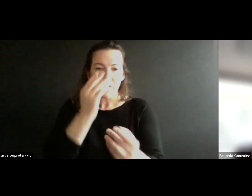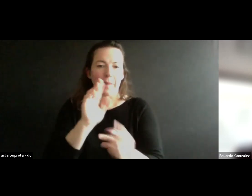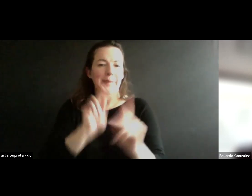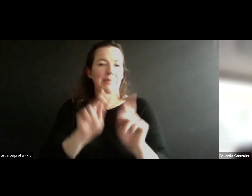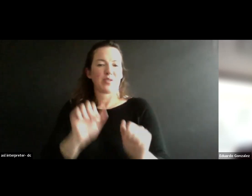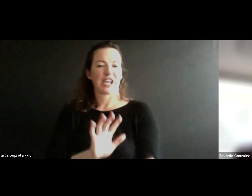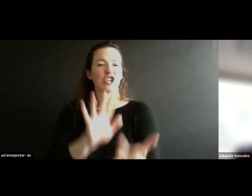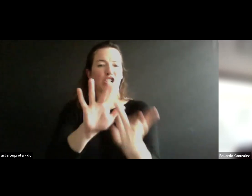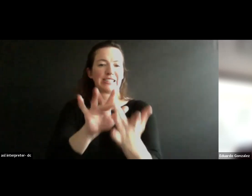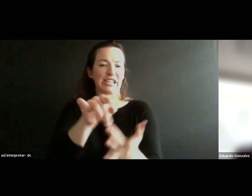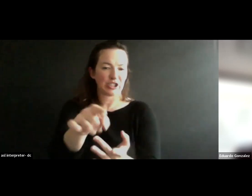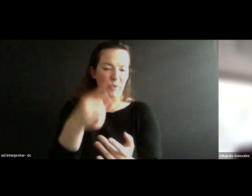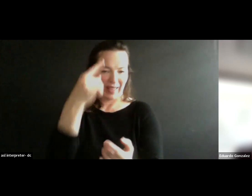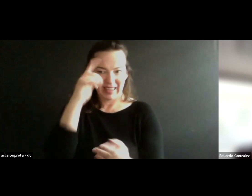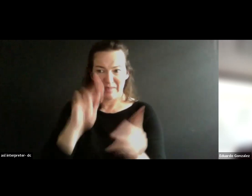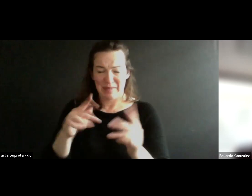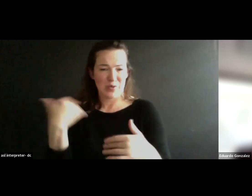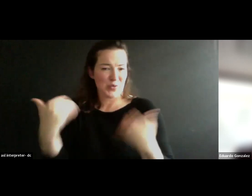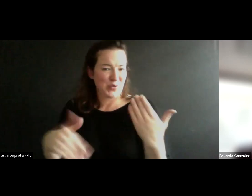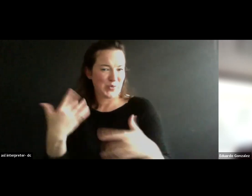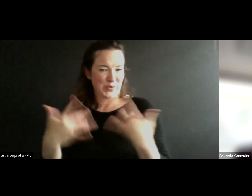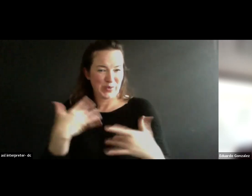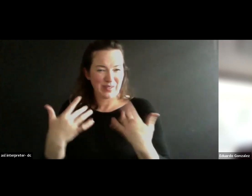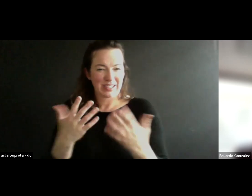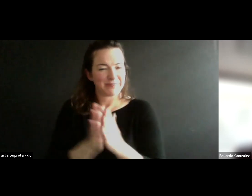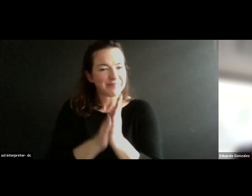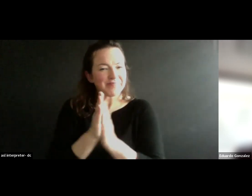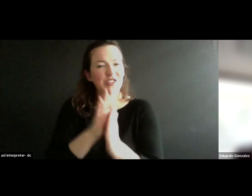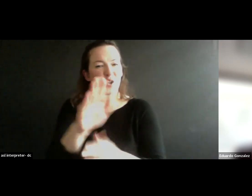connect with you I think they're really excited about the program that you have there. I know